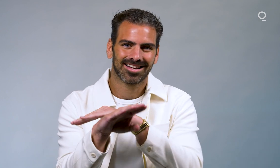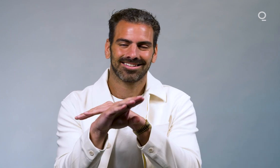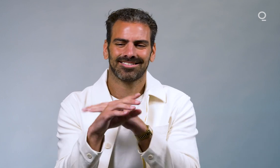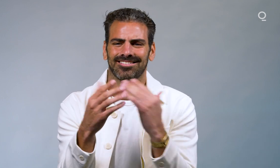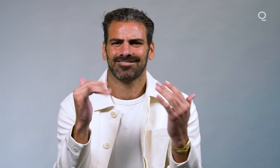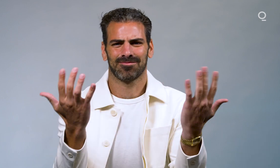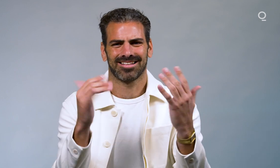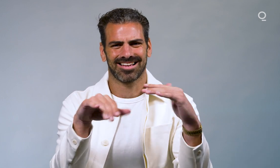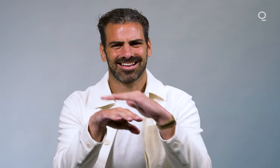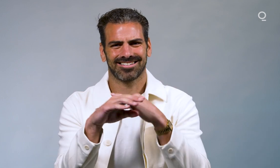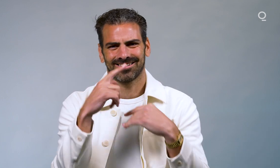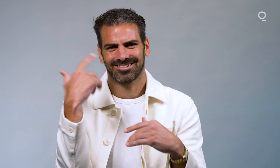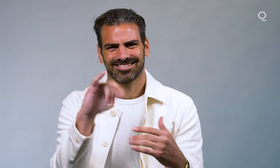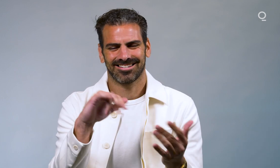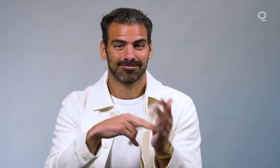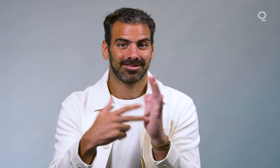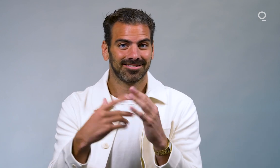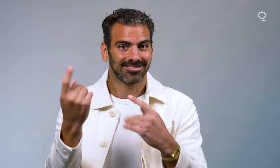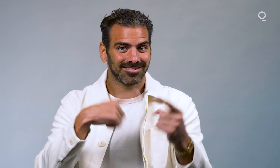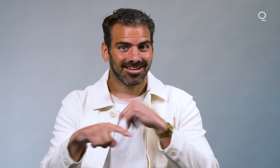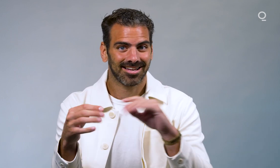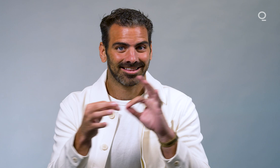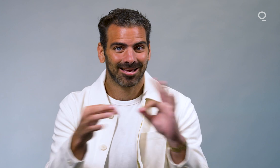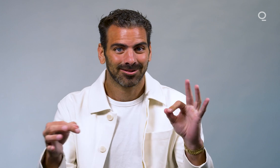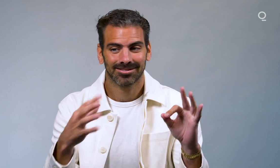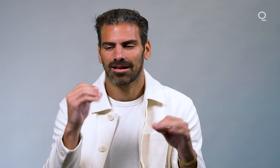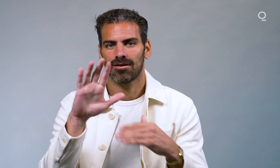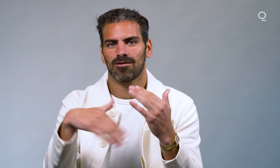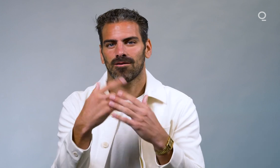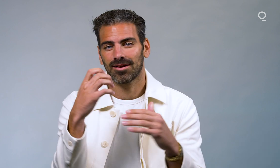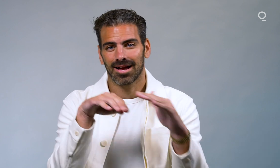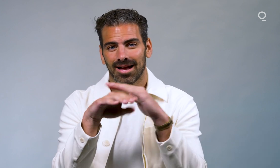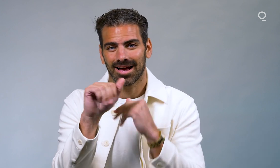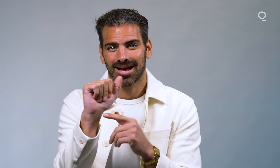we all have complete access. Which means a world inclusive of sign language,